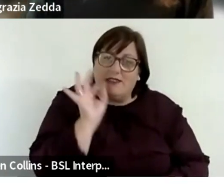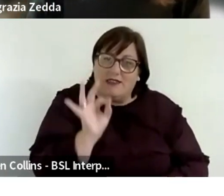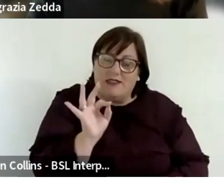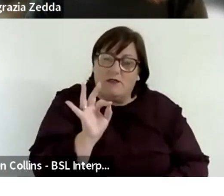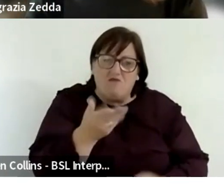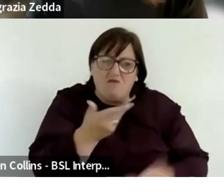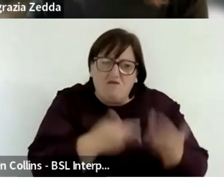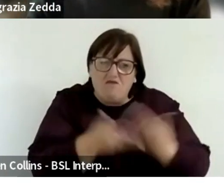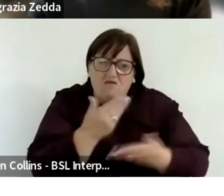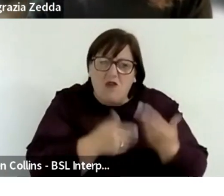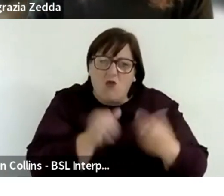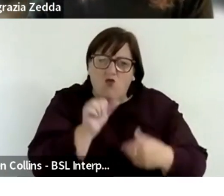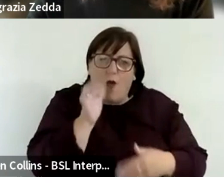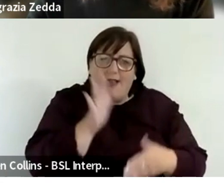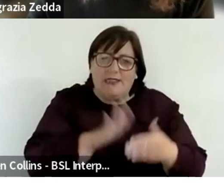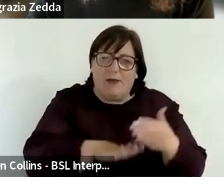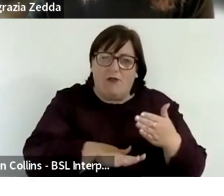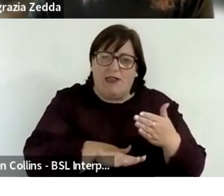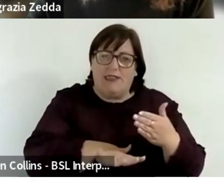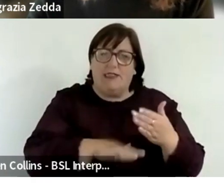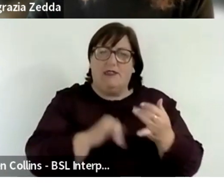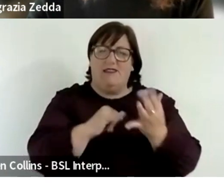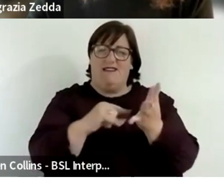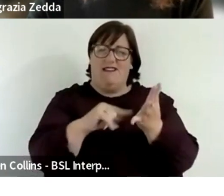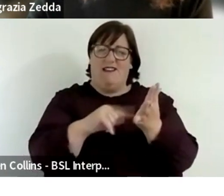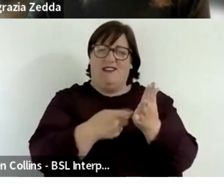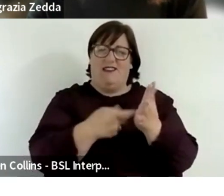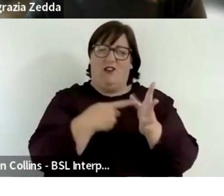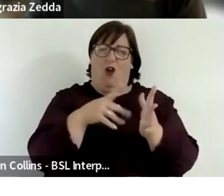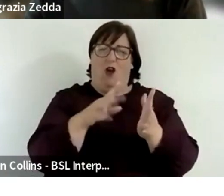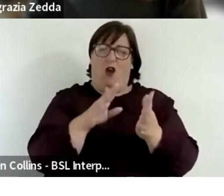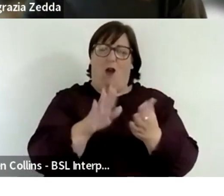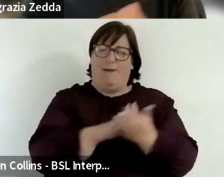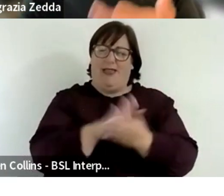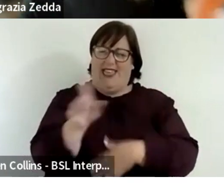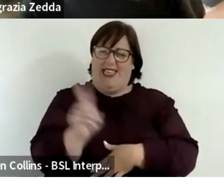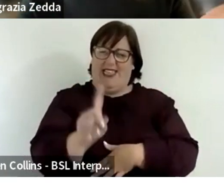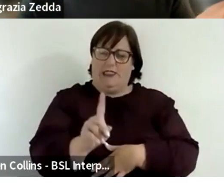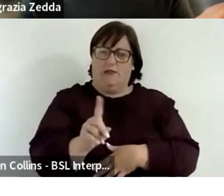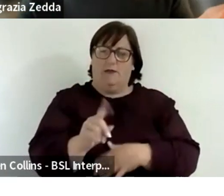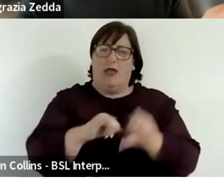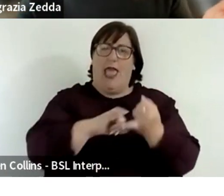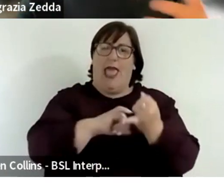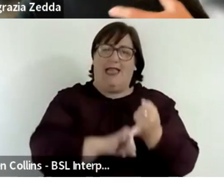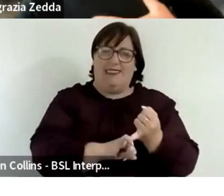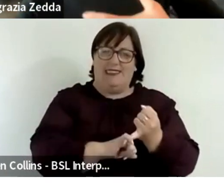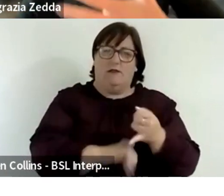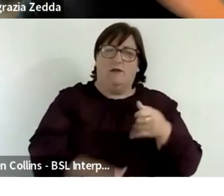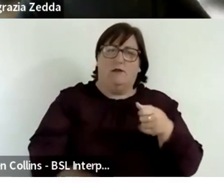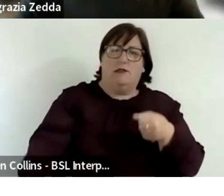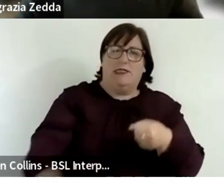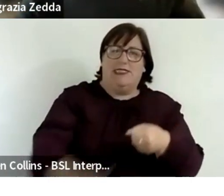It's an acronym, and starts for S, which is the situation, you describe,